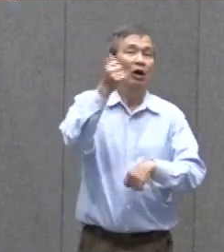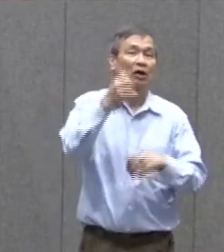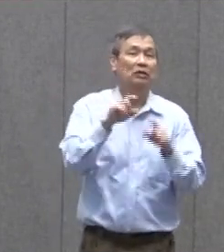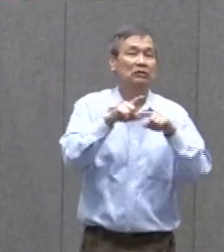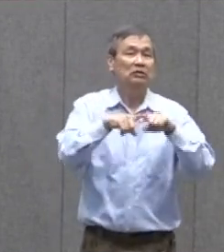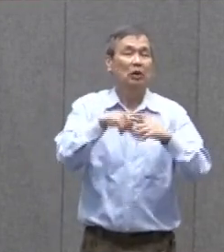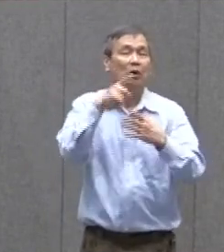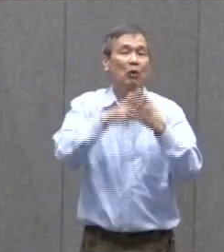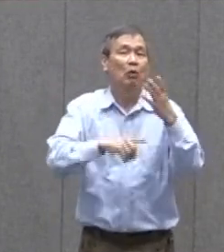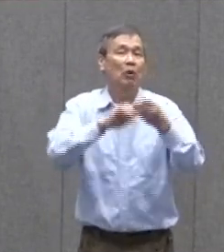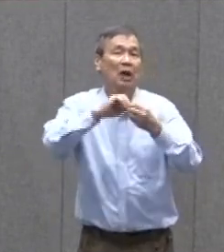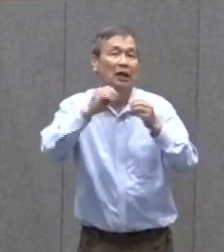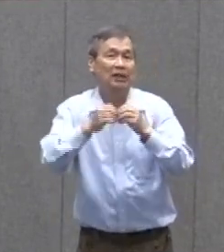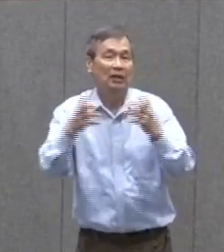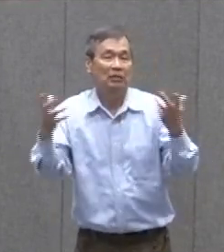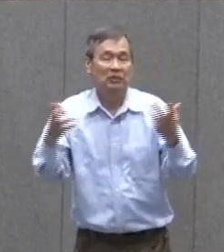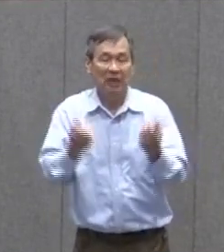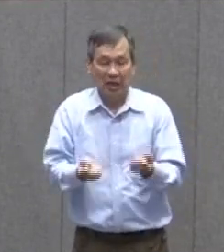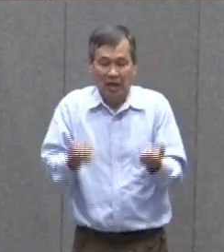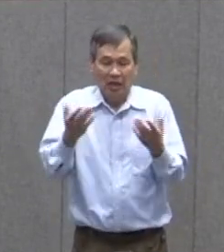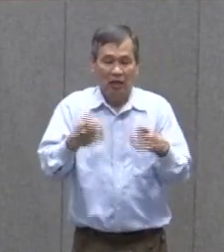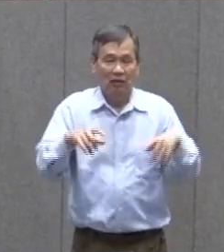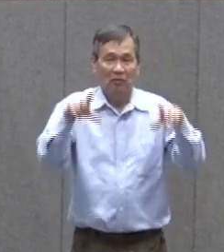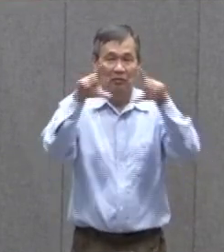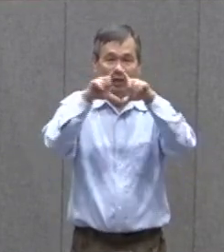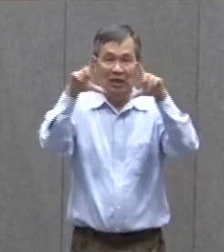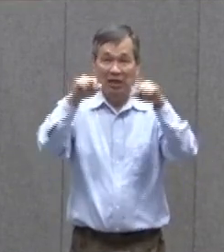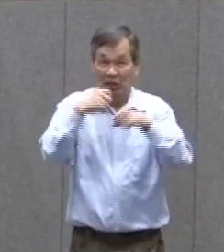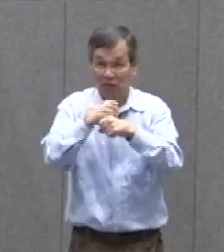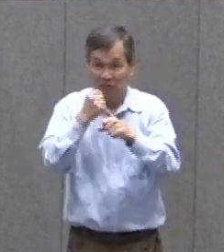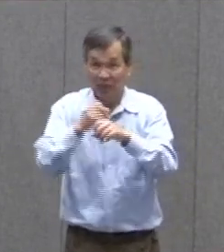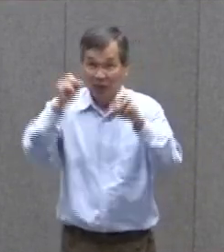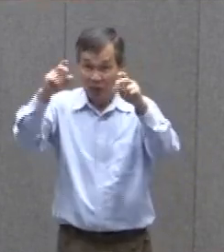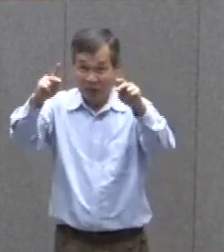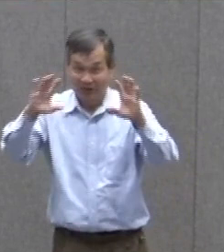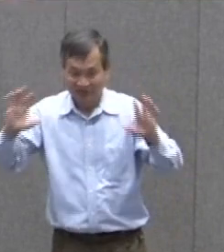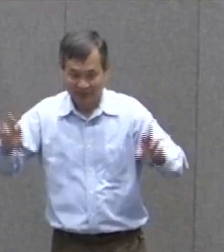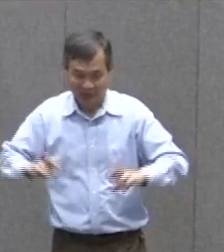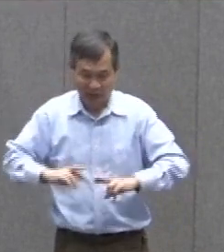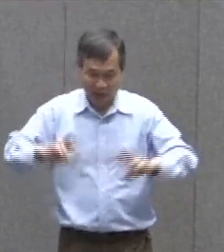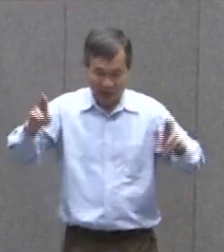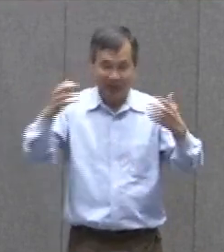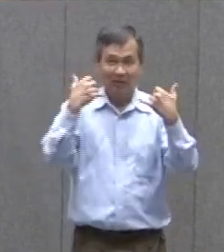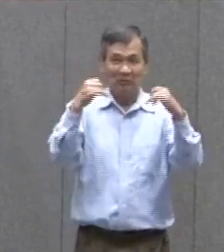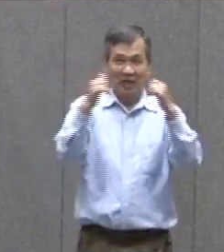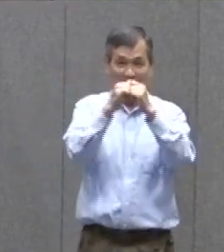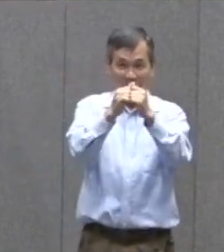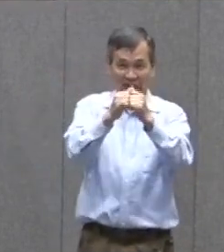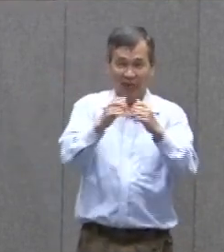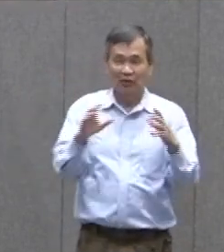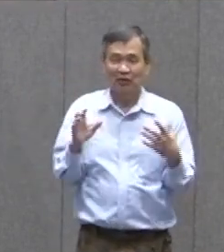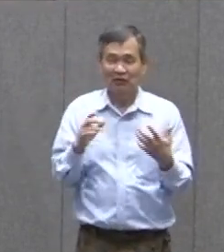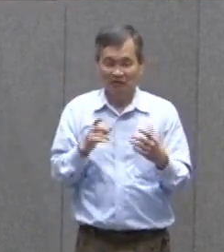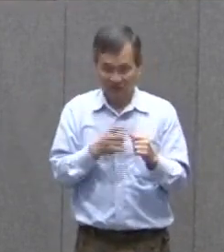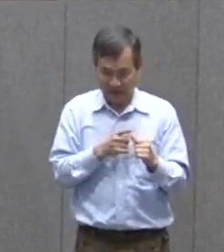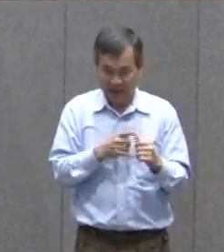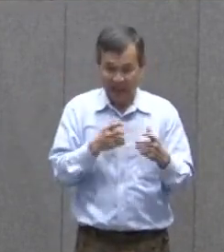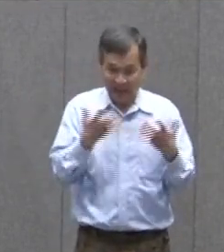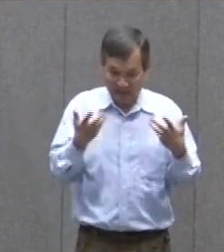and how many cards we create. So, to begin, we're gonna play the game together, then I'll show you how to build the game.